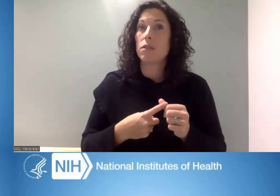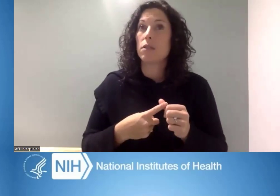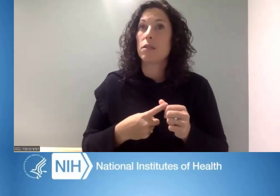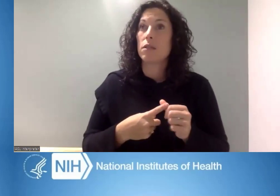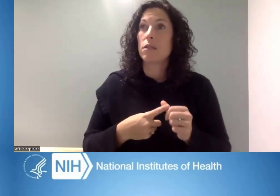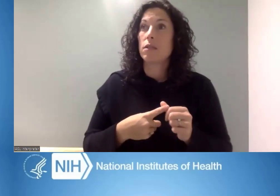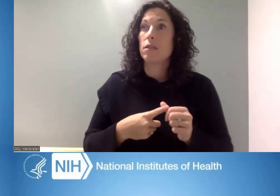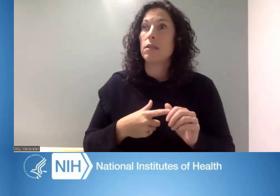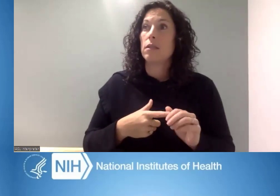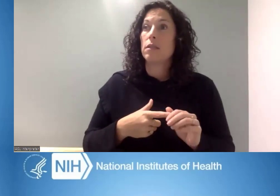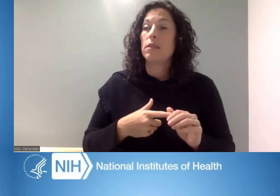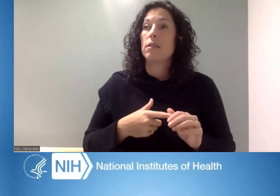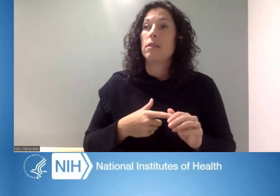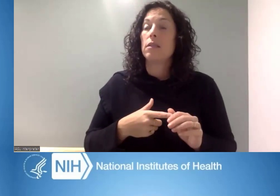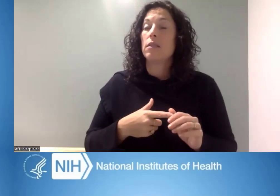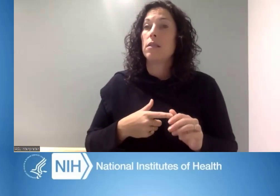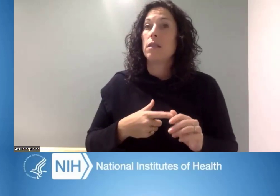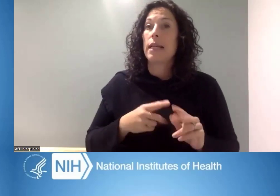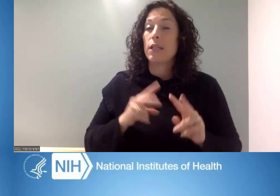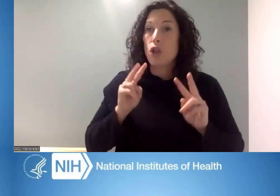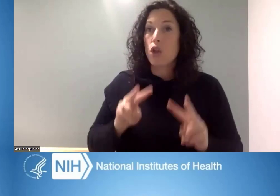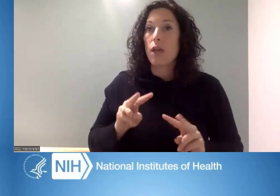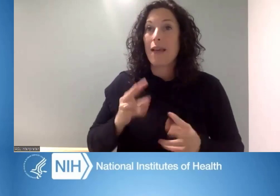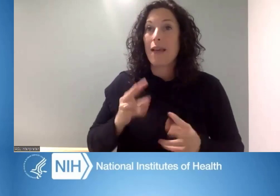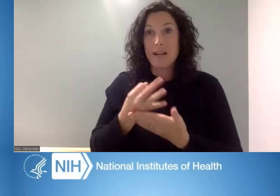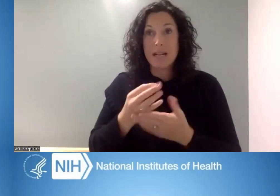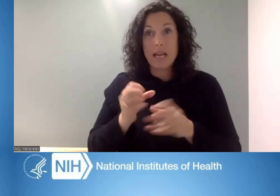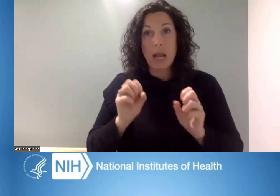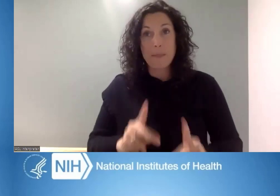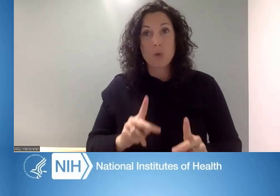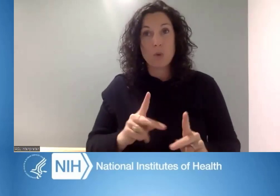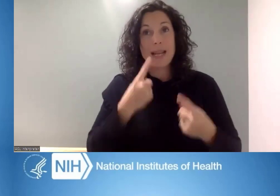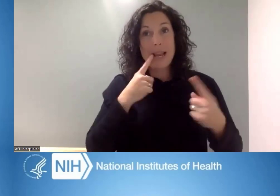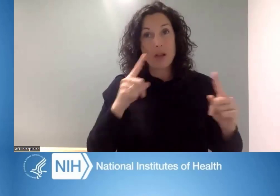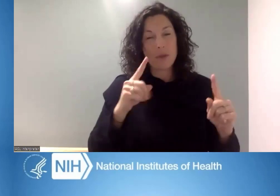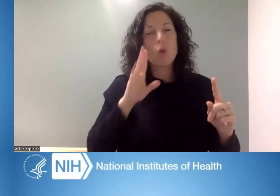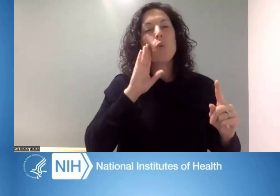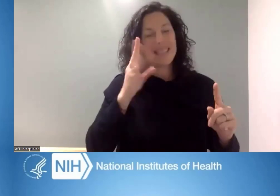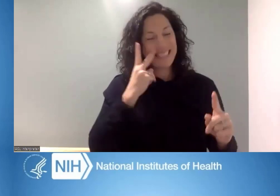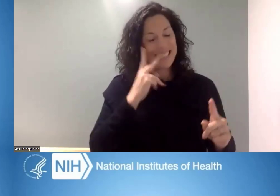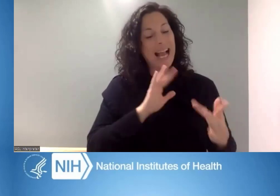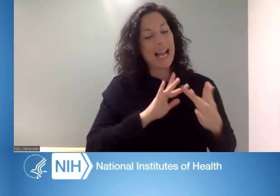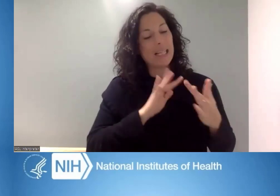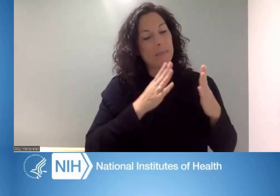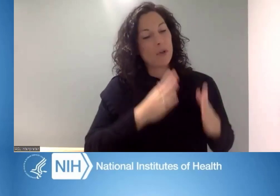would be looking at the funding opportunity announcement. So there's going to be a contact person that's listed there.